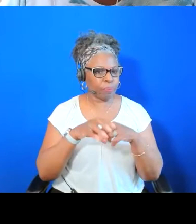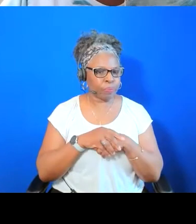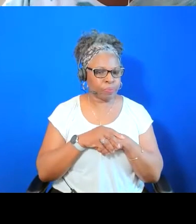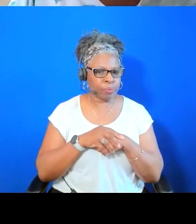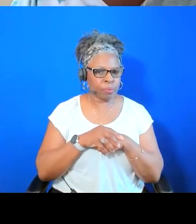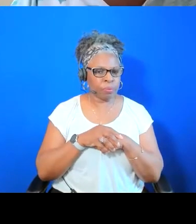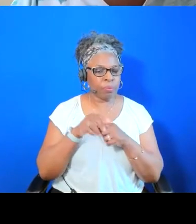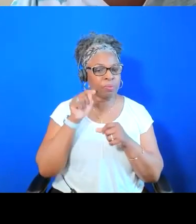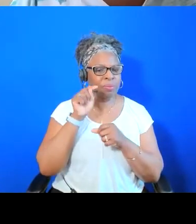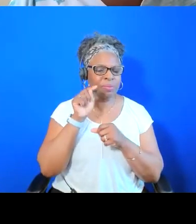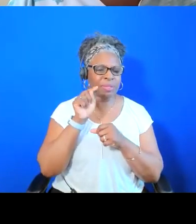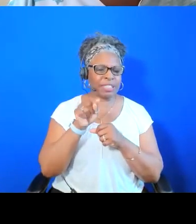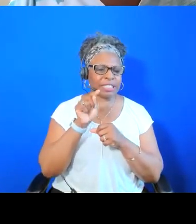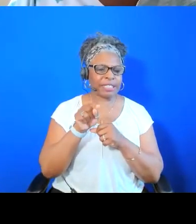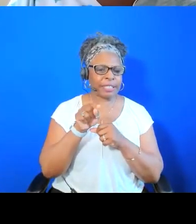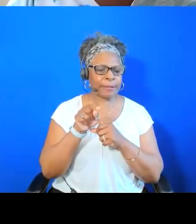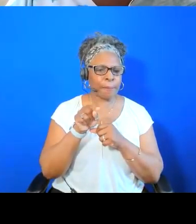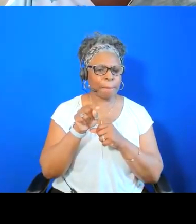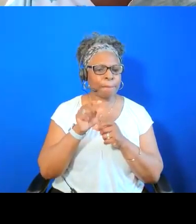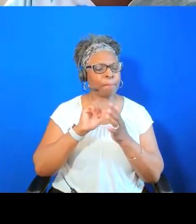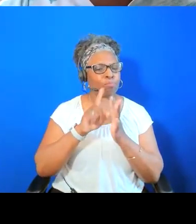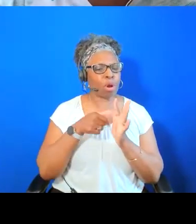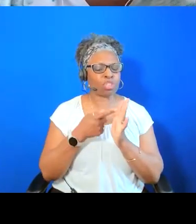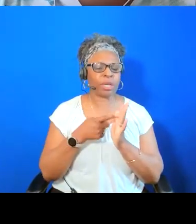this is this is from one of the projects with the Roma community.